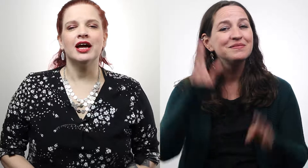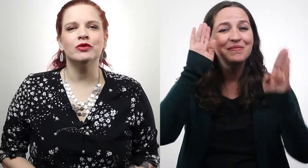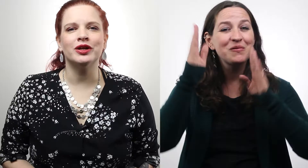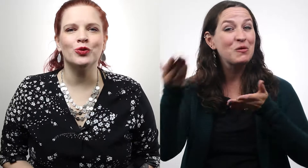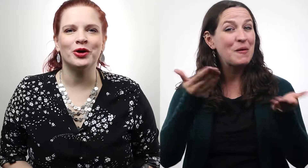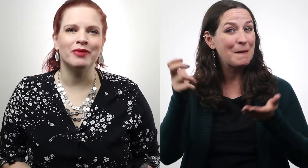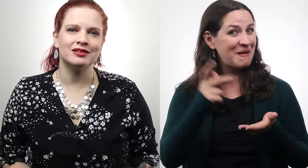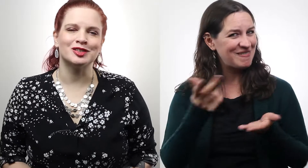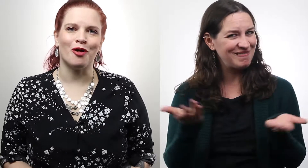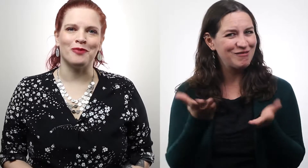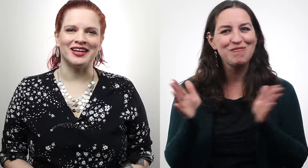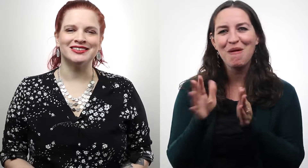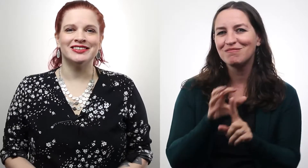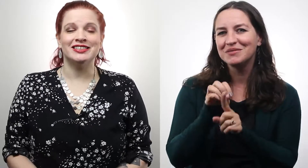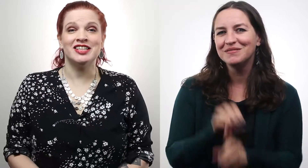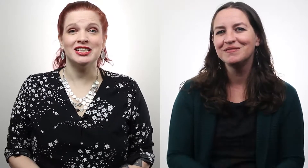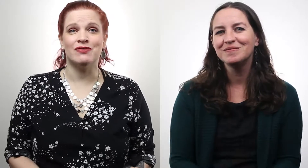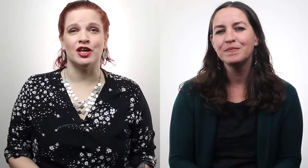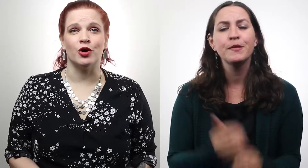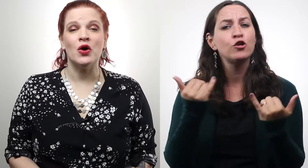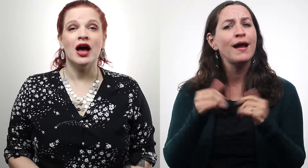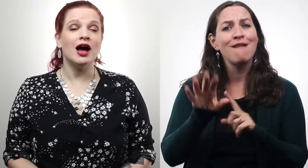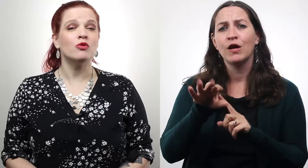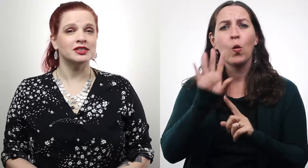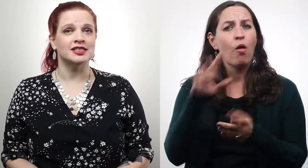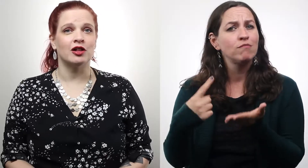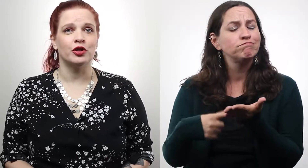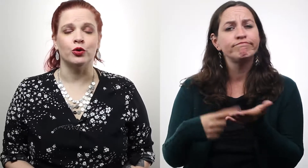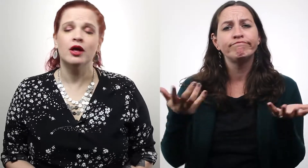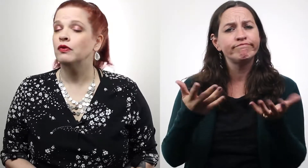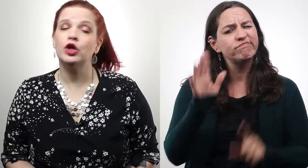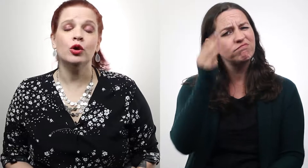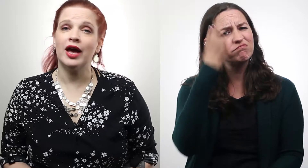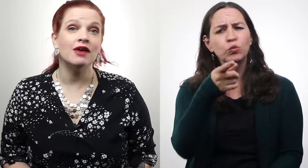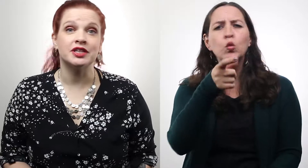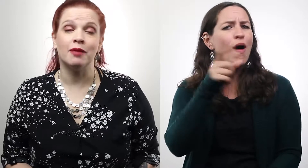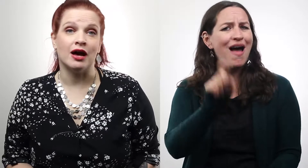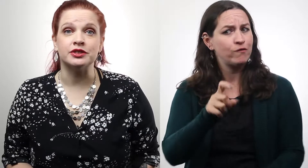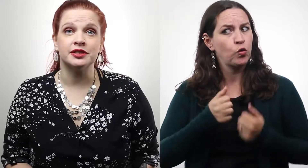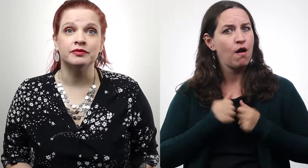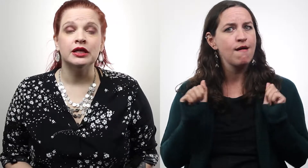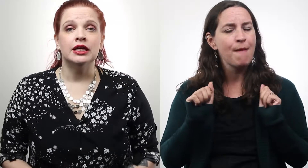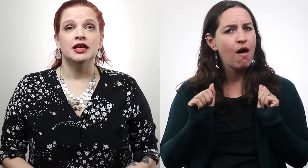Hi, everyone, and welcome back to Small Bites. In today's video, I want to tell you that you don't have to come out.